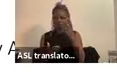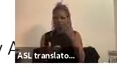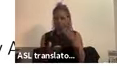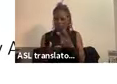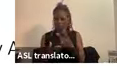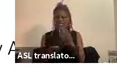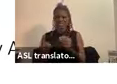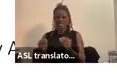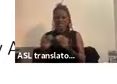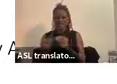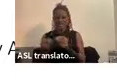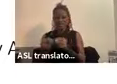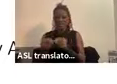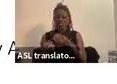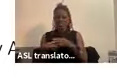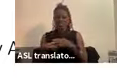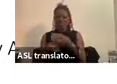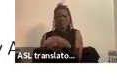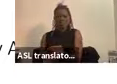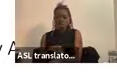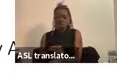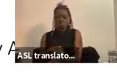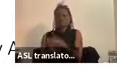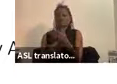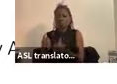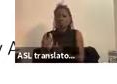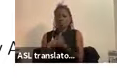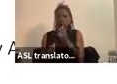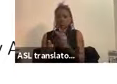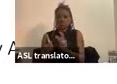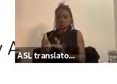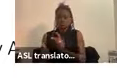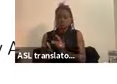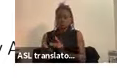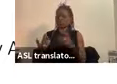cases here, just because most people have been vaccinated. And there's also some evidence of waning